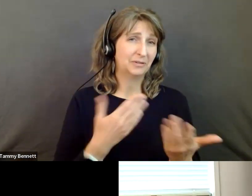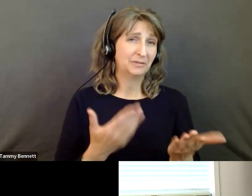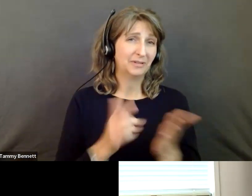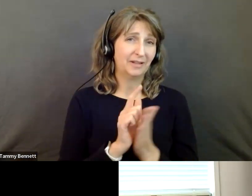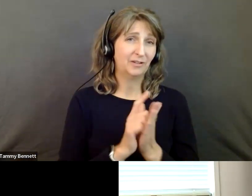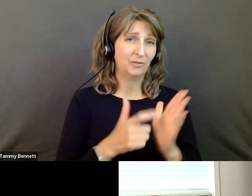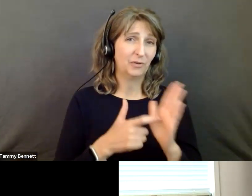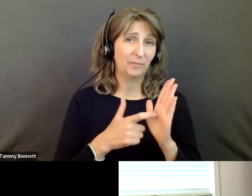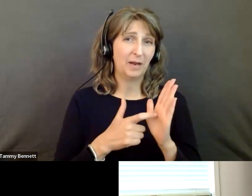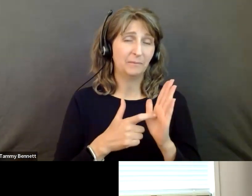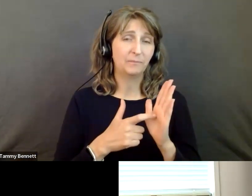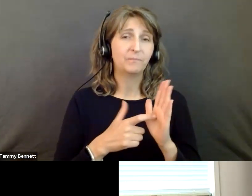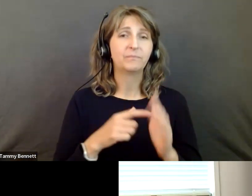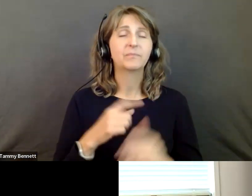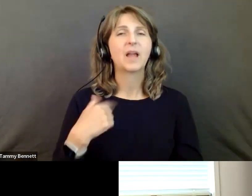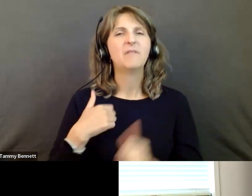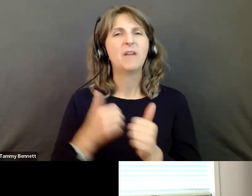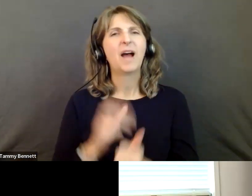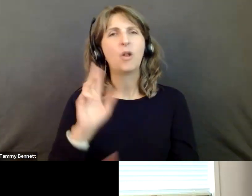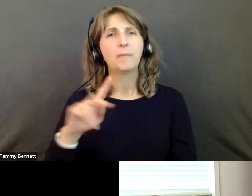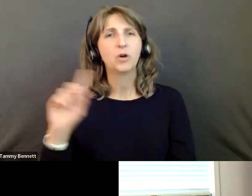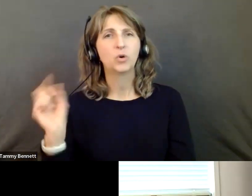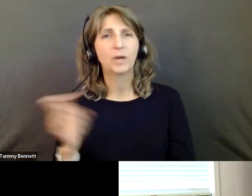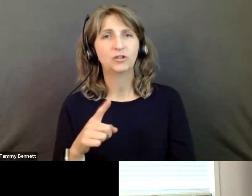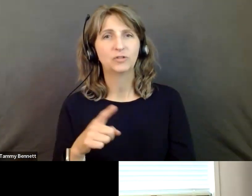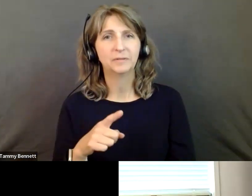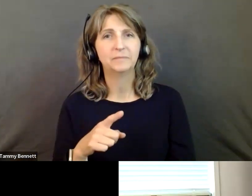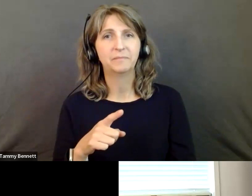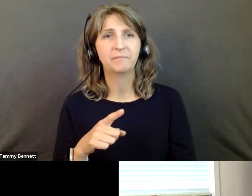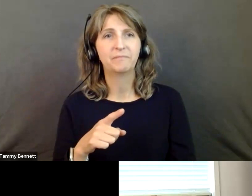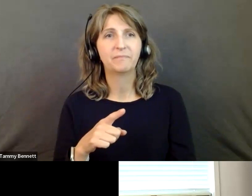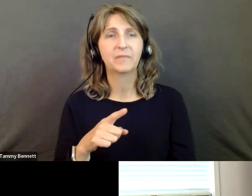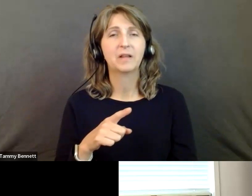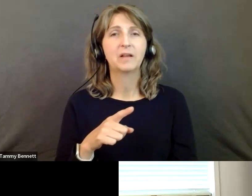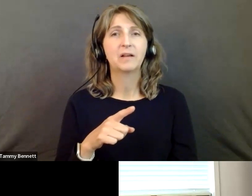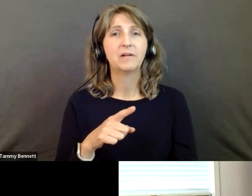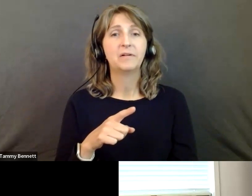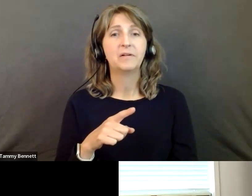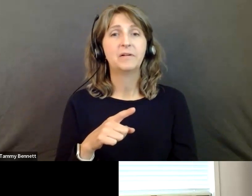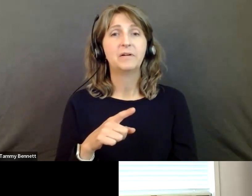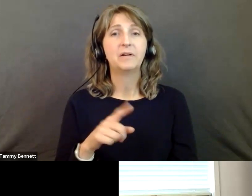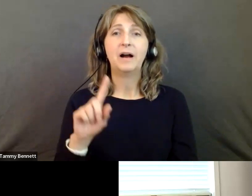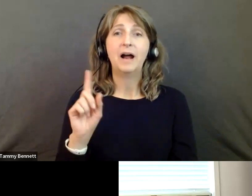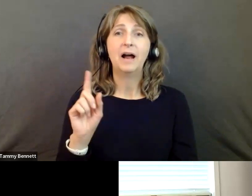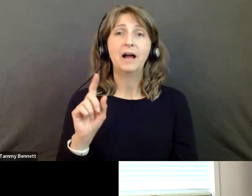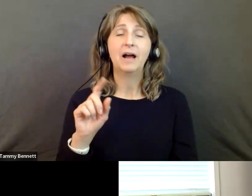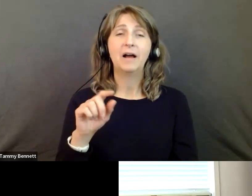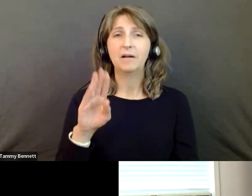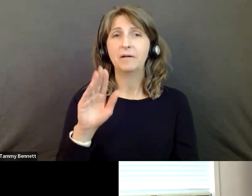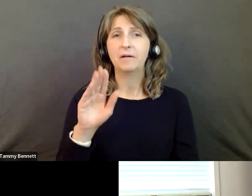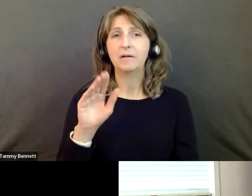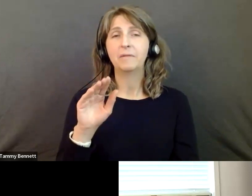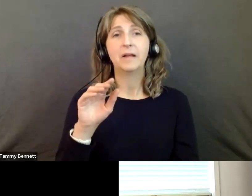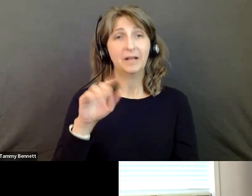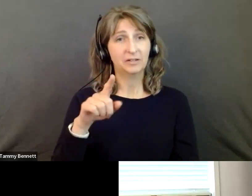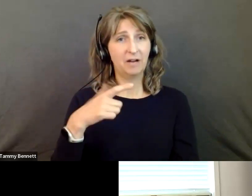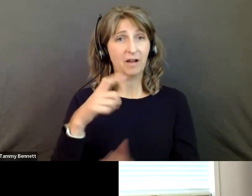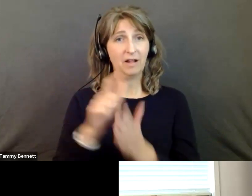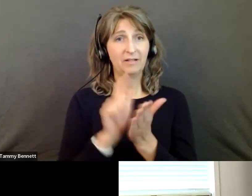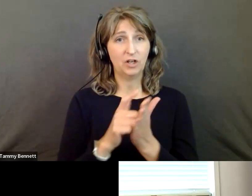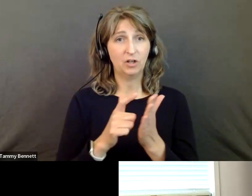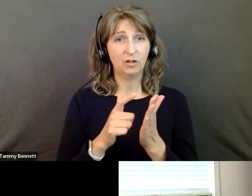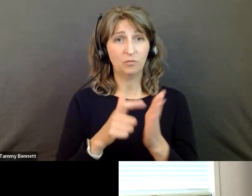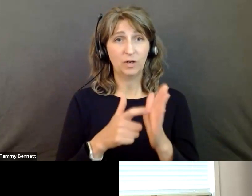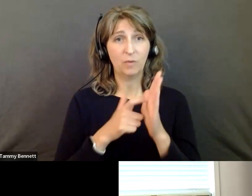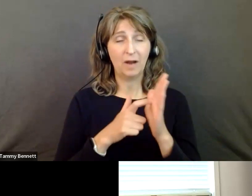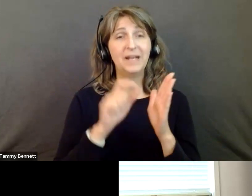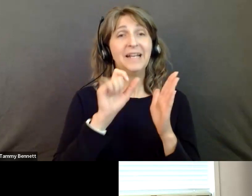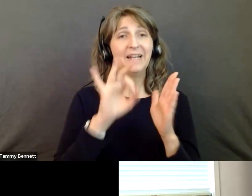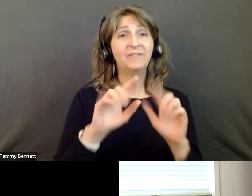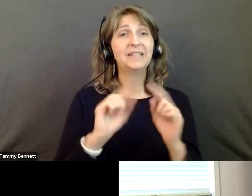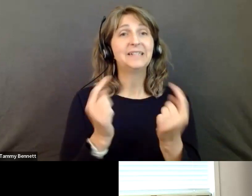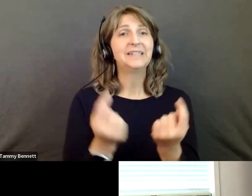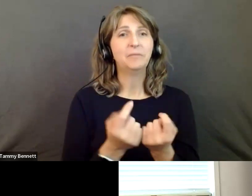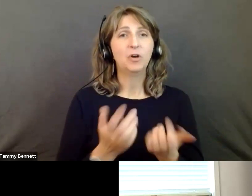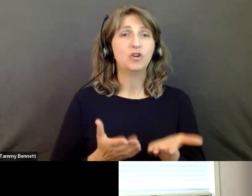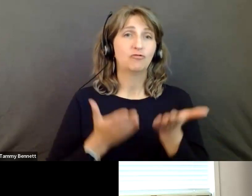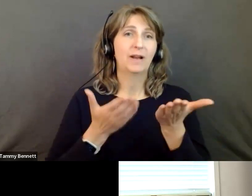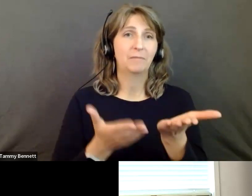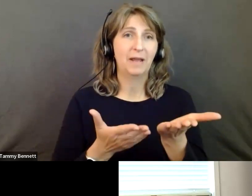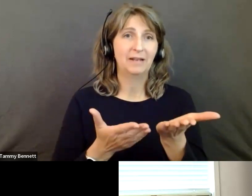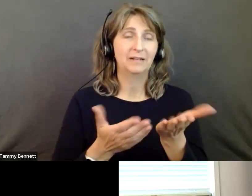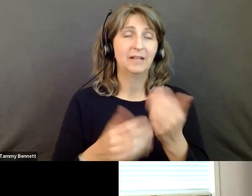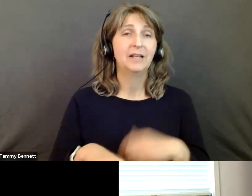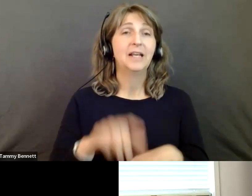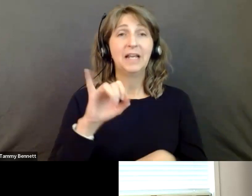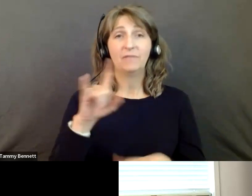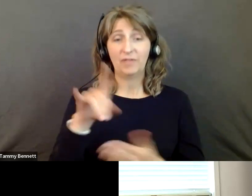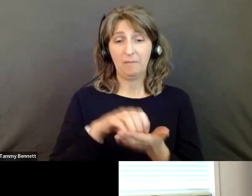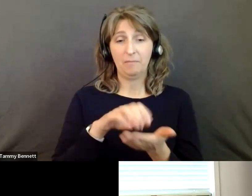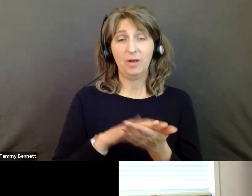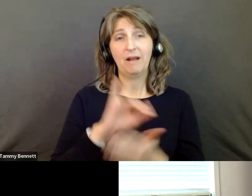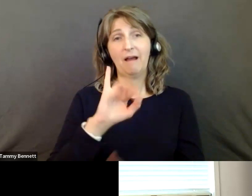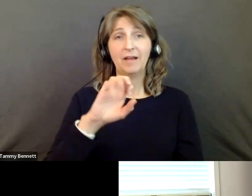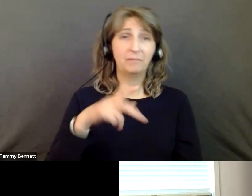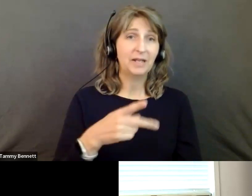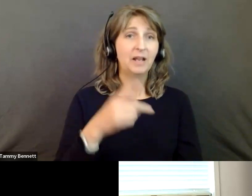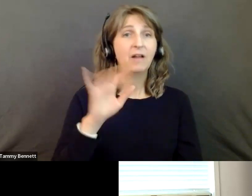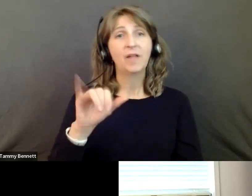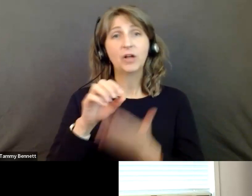So, Tam, you just had a follow up question. So what you're saying is. Is there legal requirement if the team recommends the device?